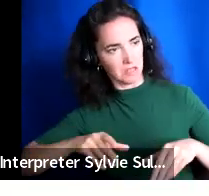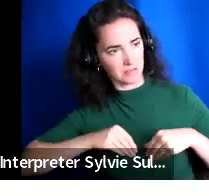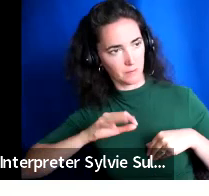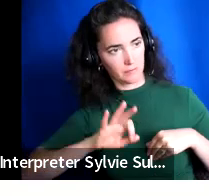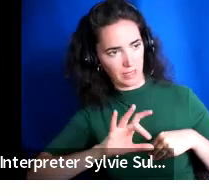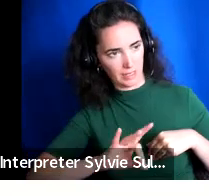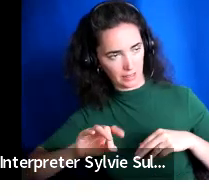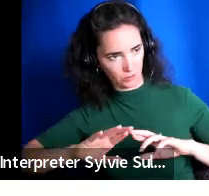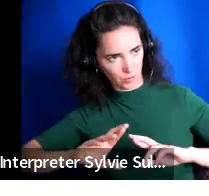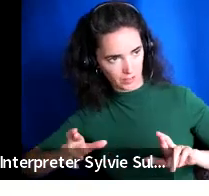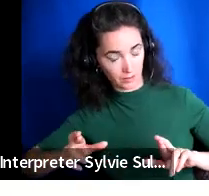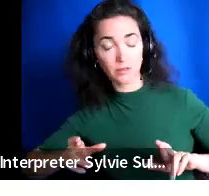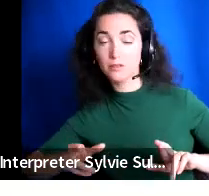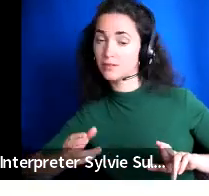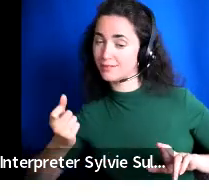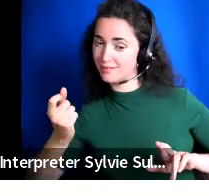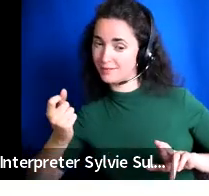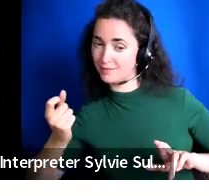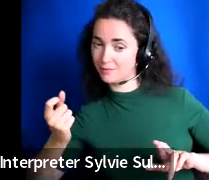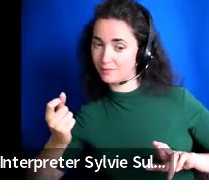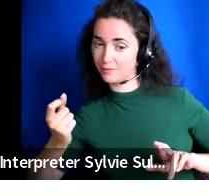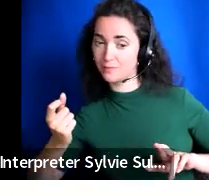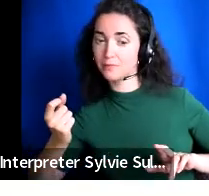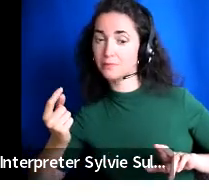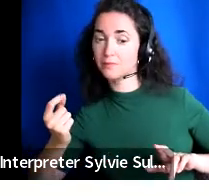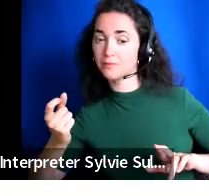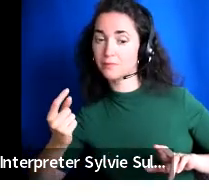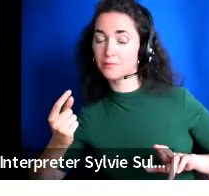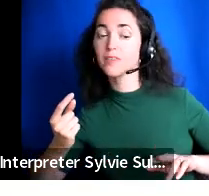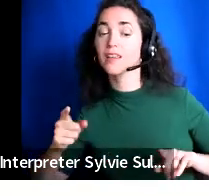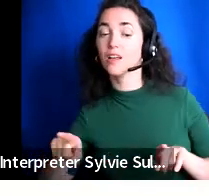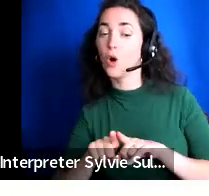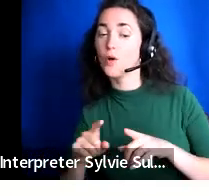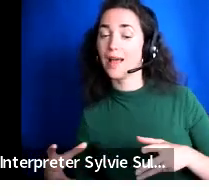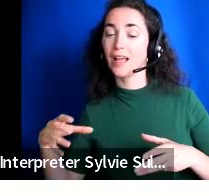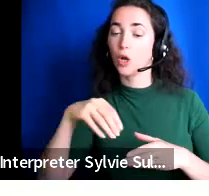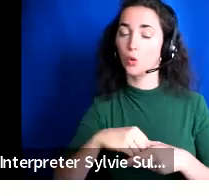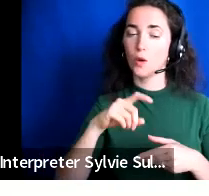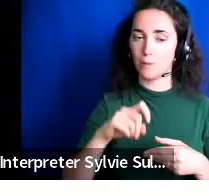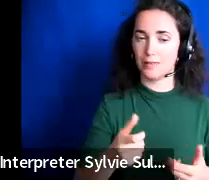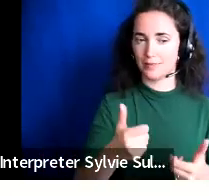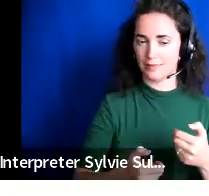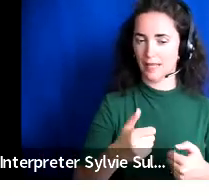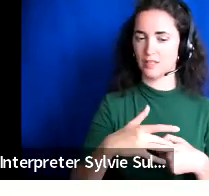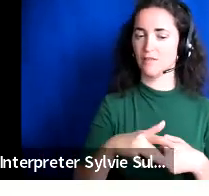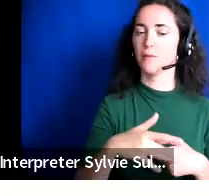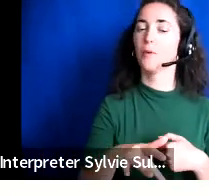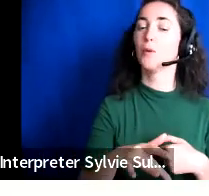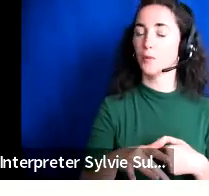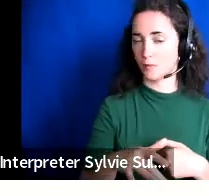8 option and and operated. So part of that was also that texting would be available to 9, 88.